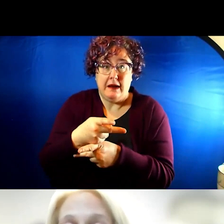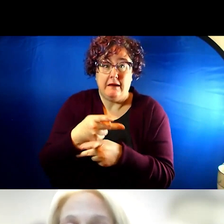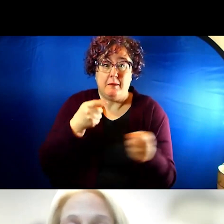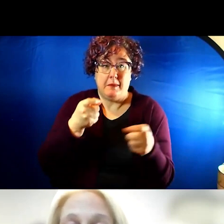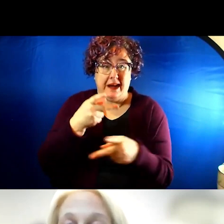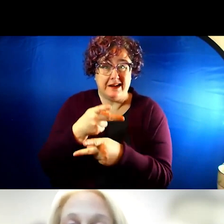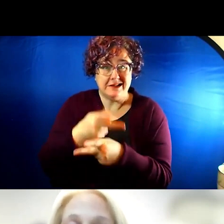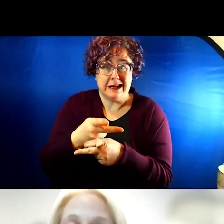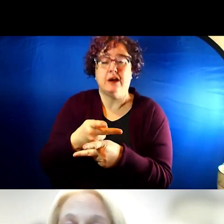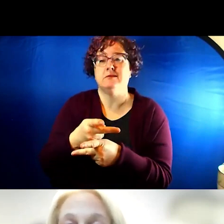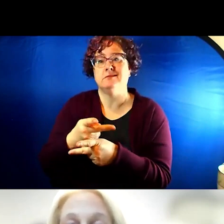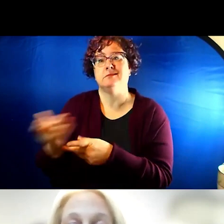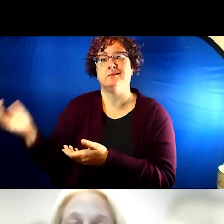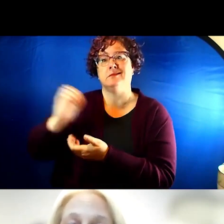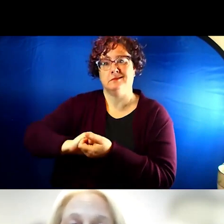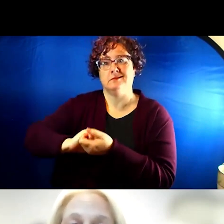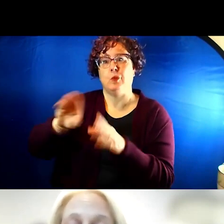ARE THE PARTNERS.